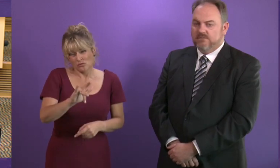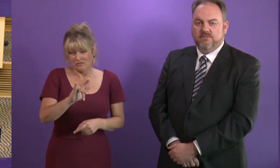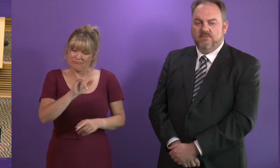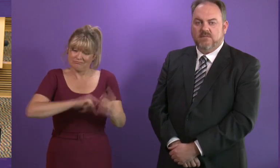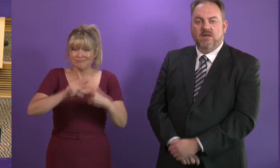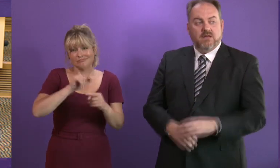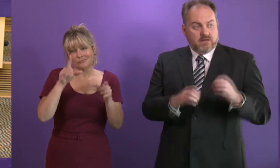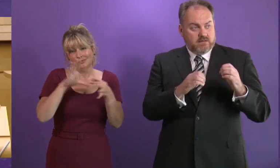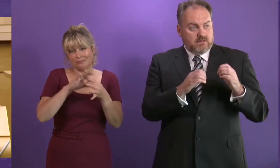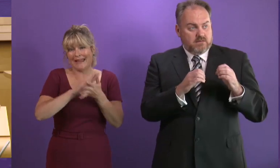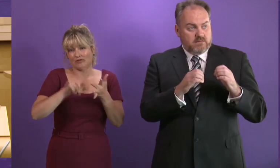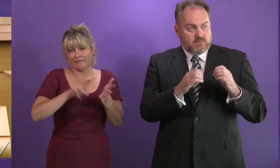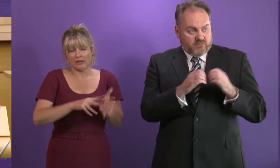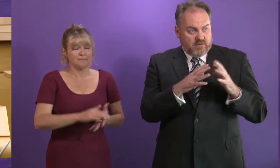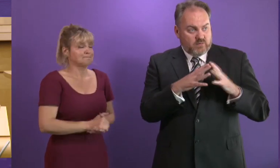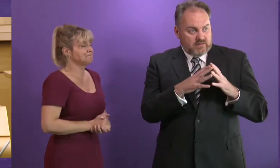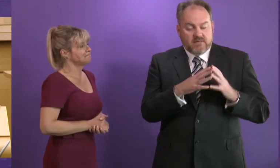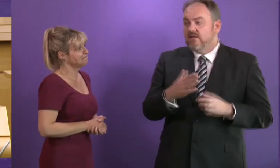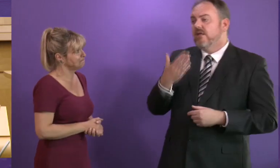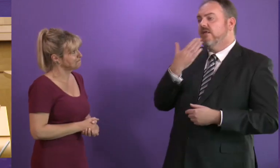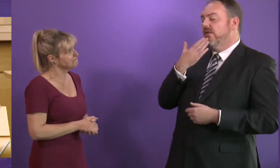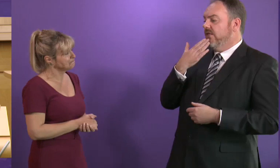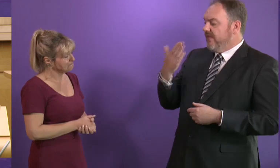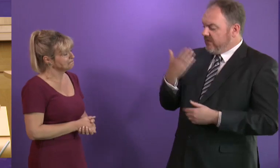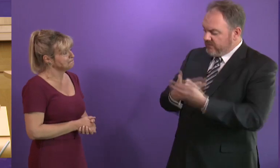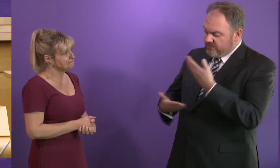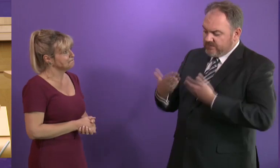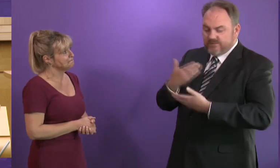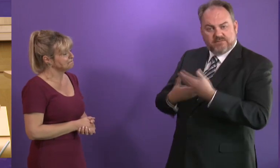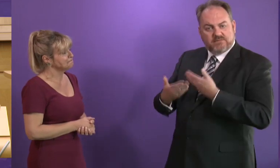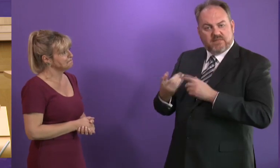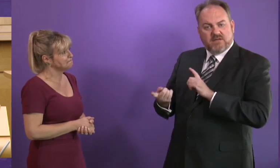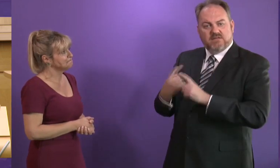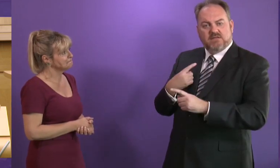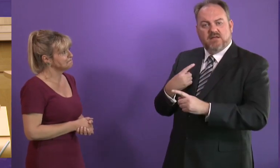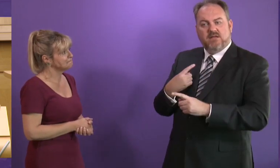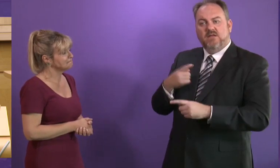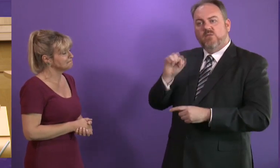Will the First Minister join me in commending the former Welsh rugby captain Gareth Thomas